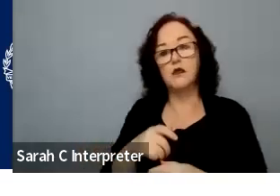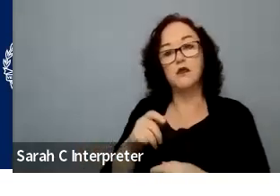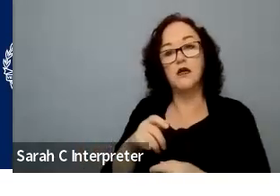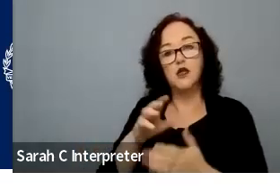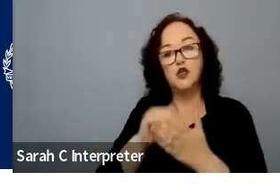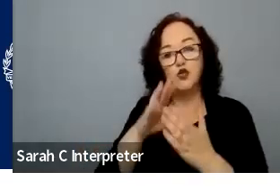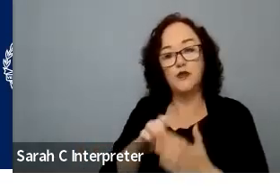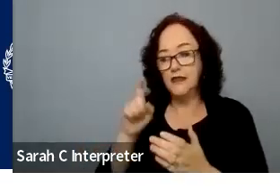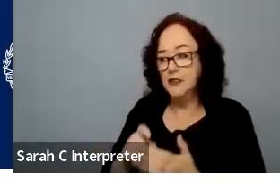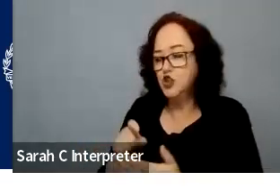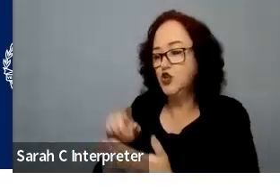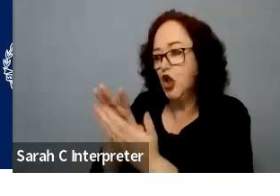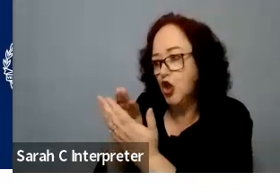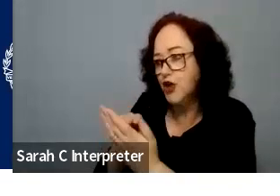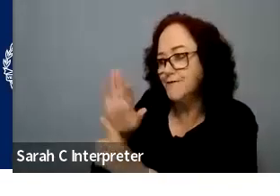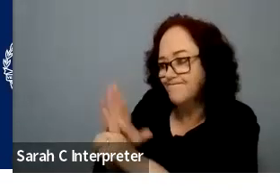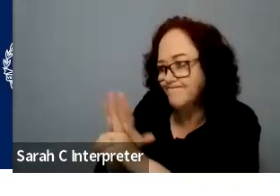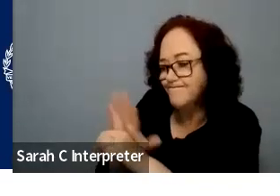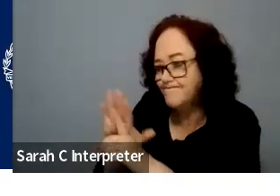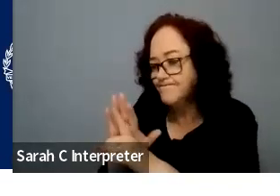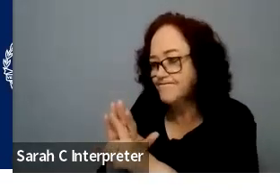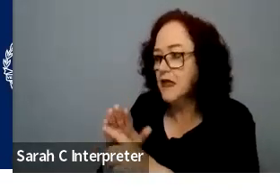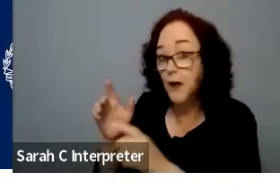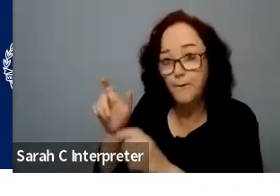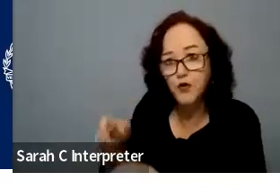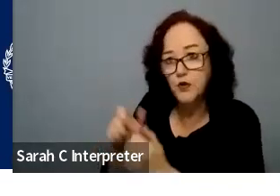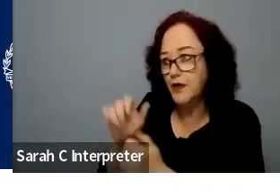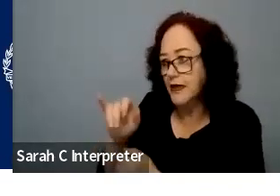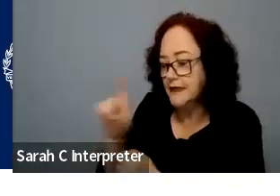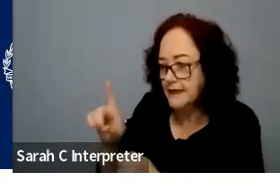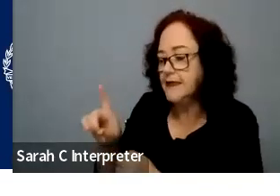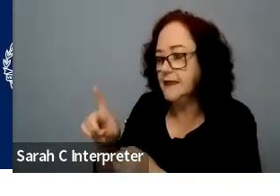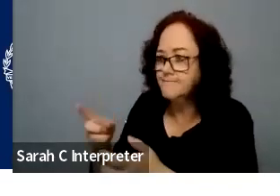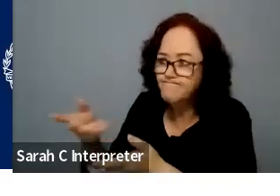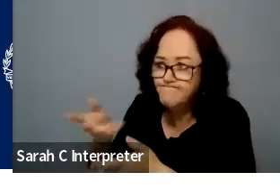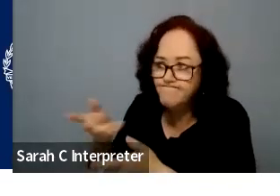in other words the standardized patient, and to obtain from that person and or family caregiver,